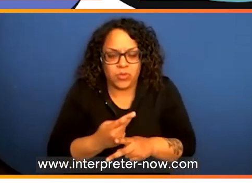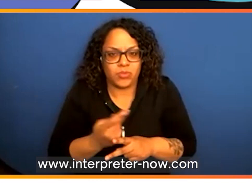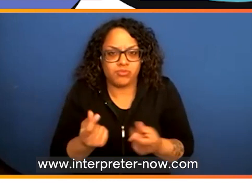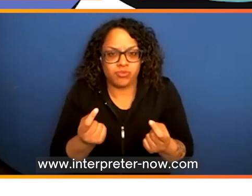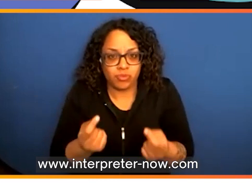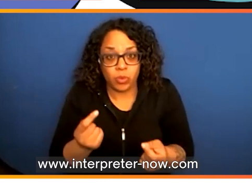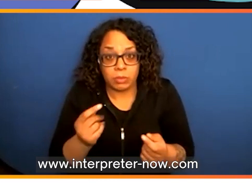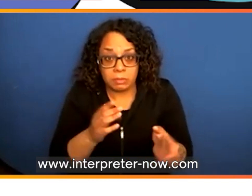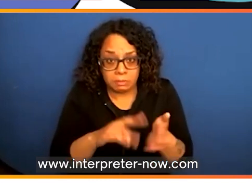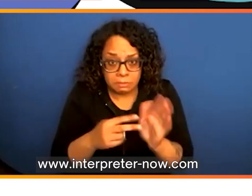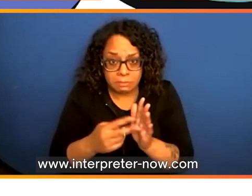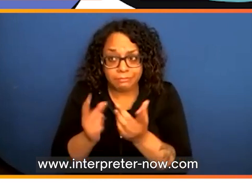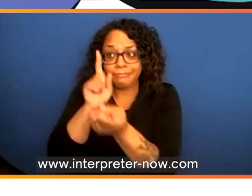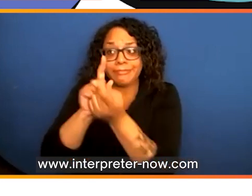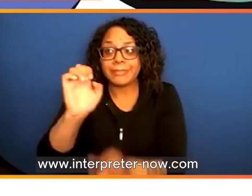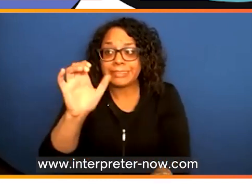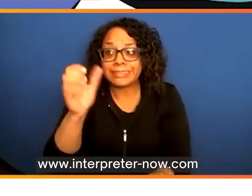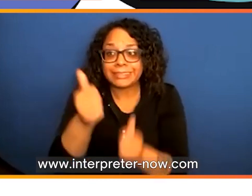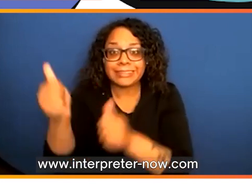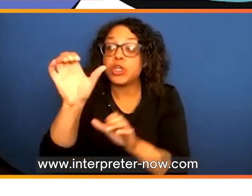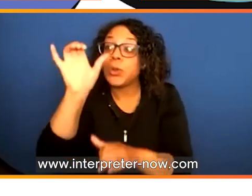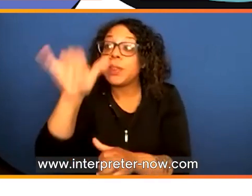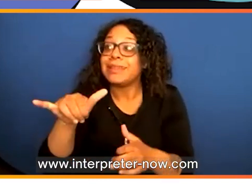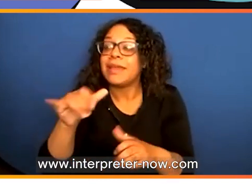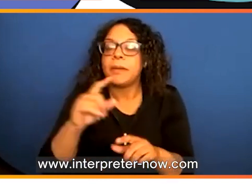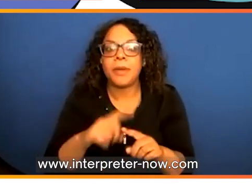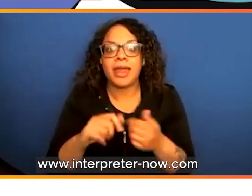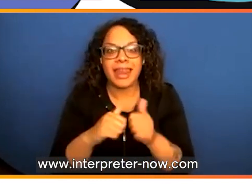those of trying to go get an executive sponsor right out of the gate. It is an important